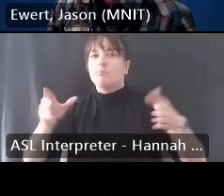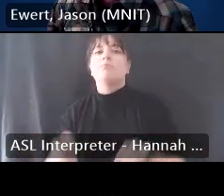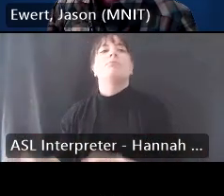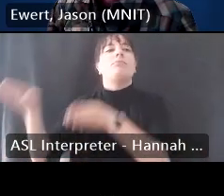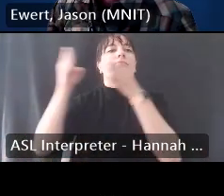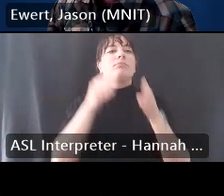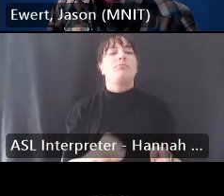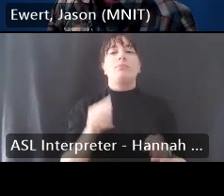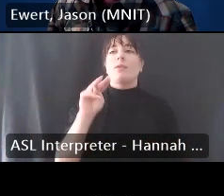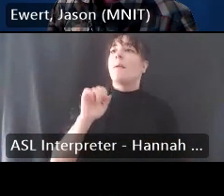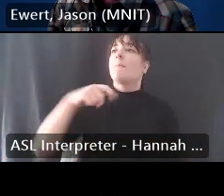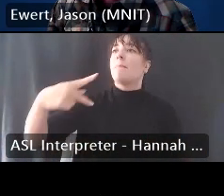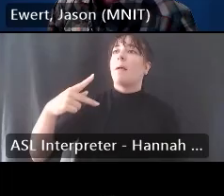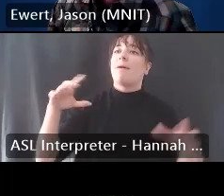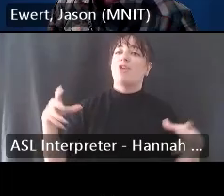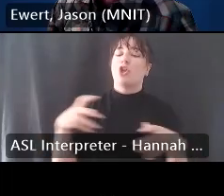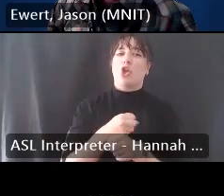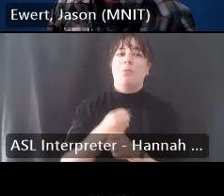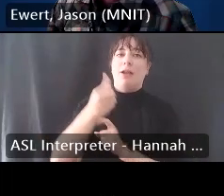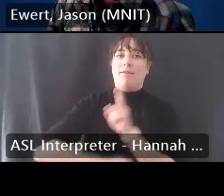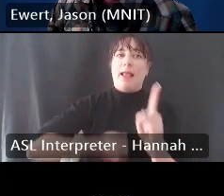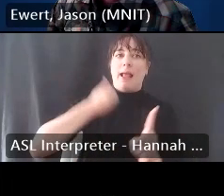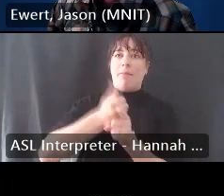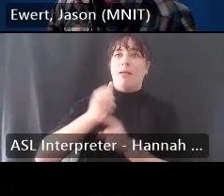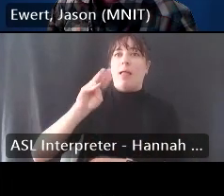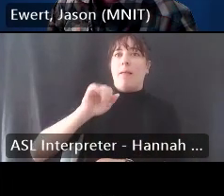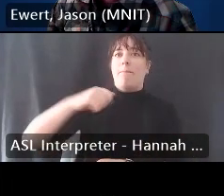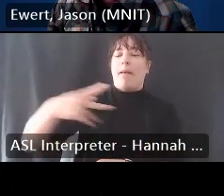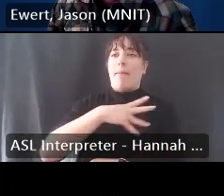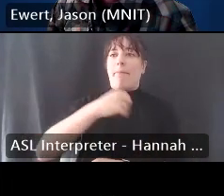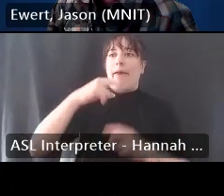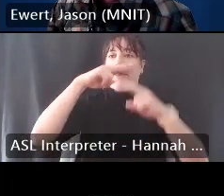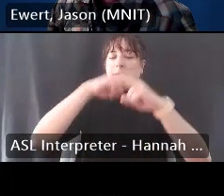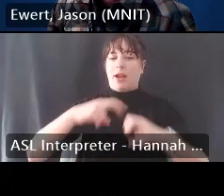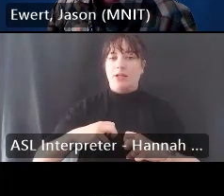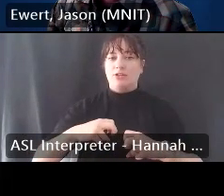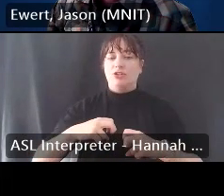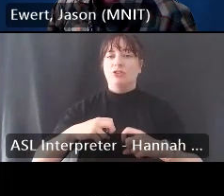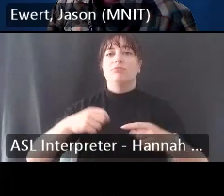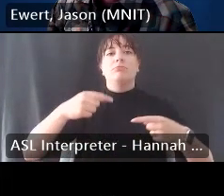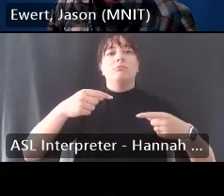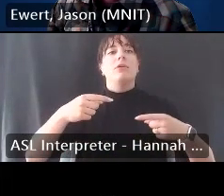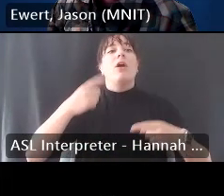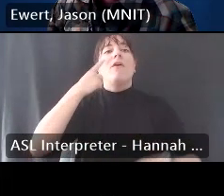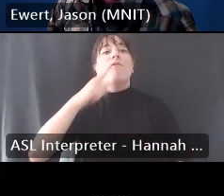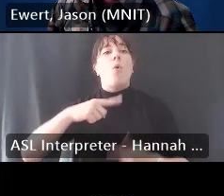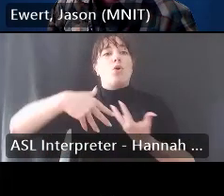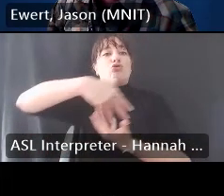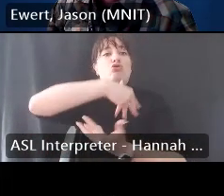Main region, cumulative impacts mapping and analysis platform. Open navigation options for social factors. Button expanded.